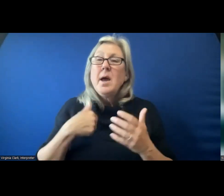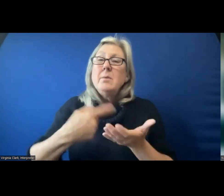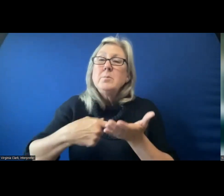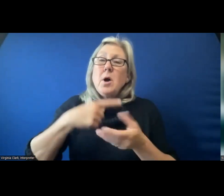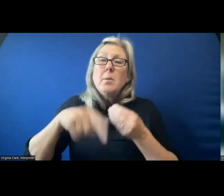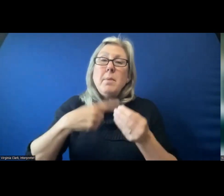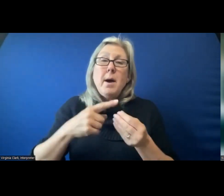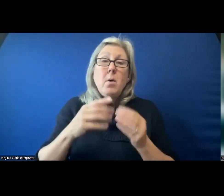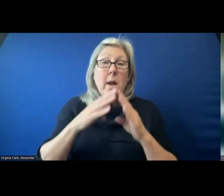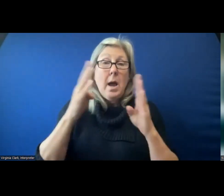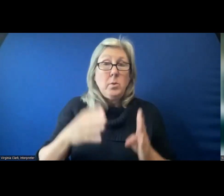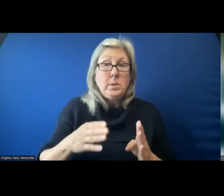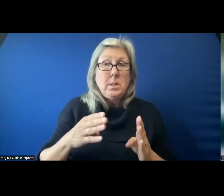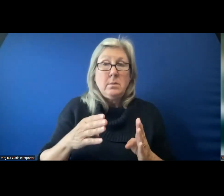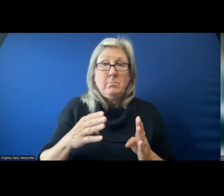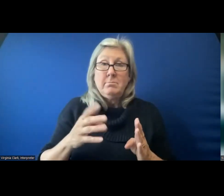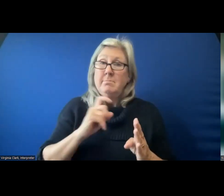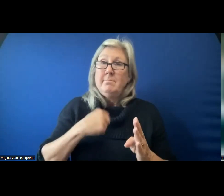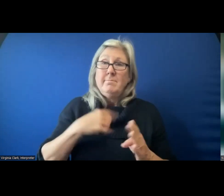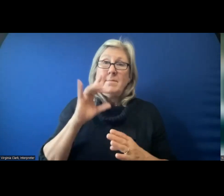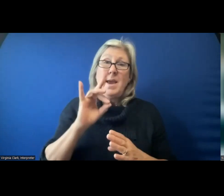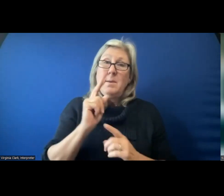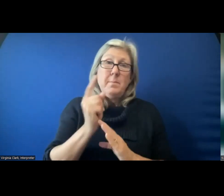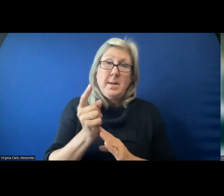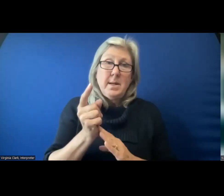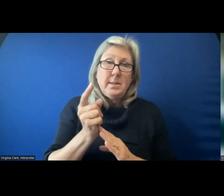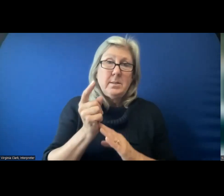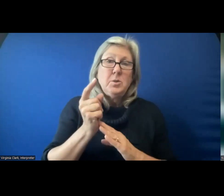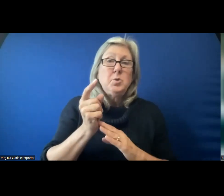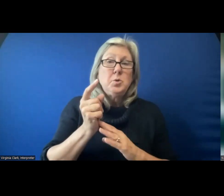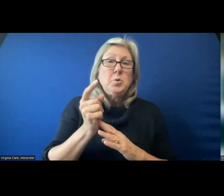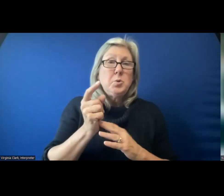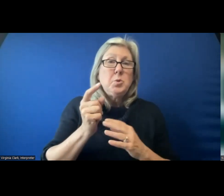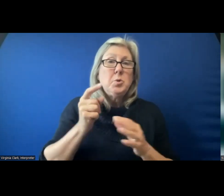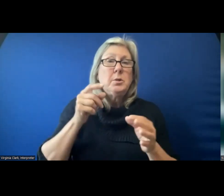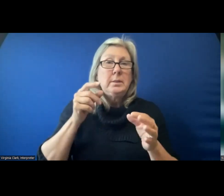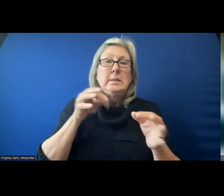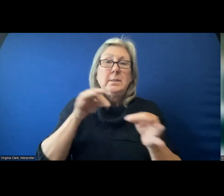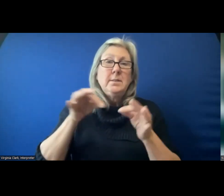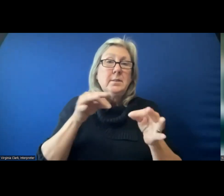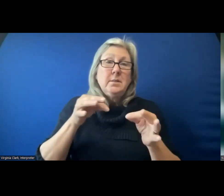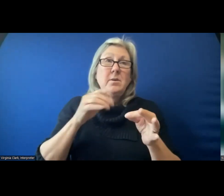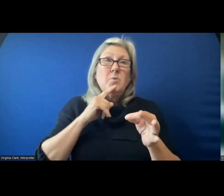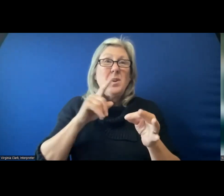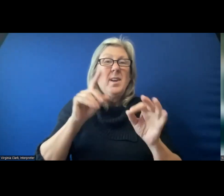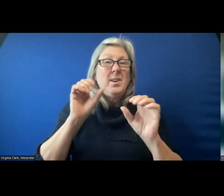and only have 8 minutes to present to you what is really a little bit of a longer presentation.